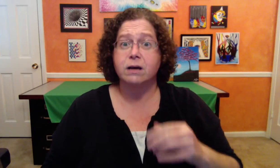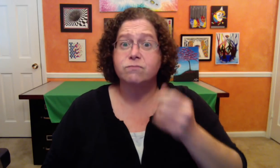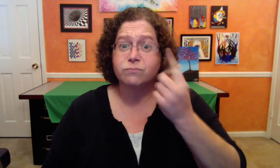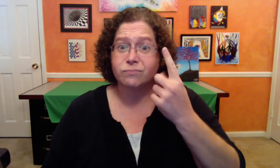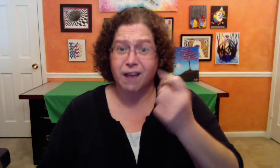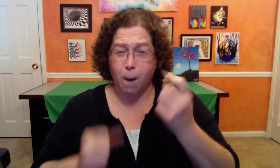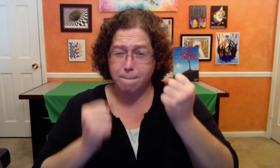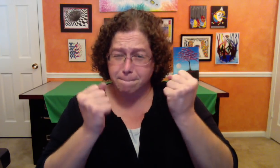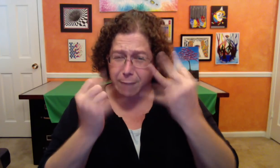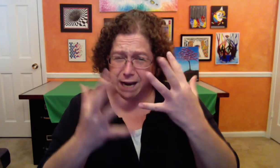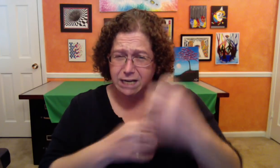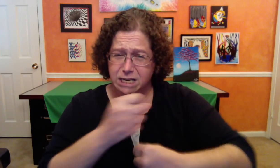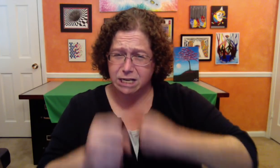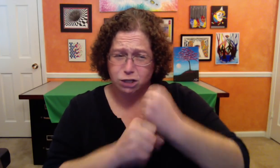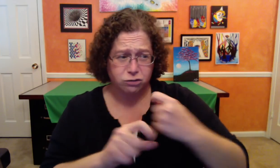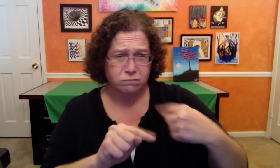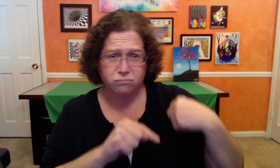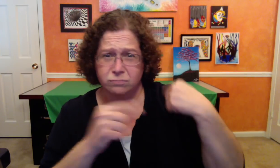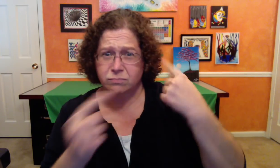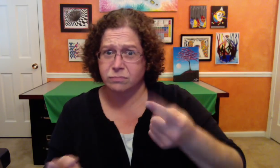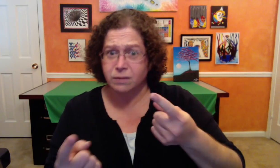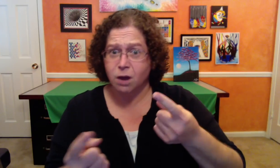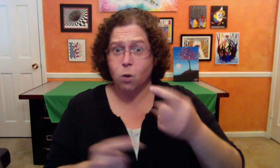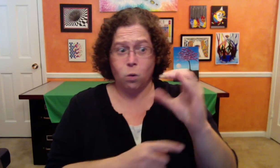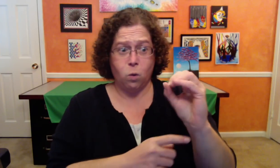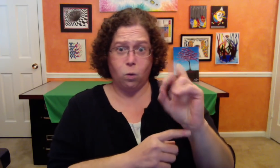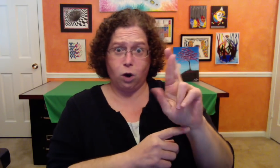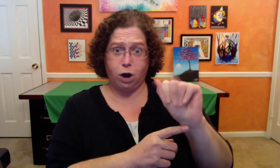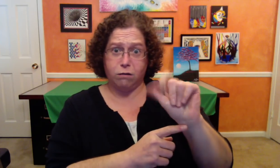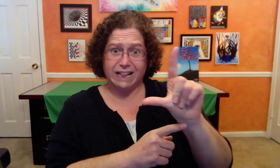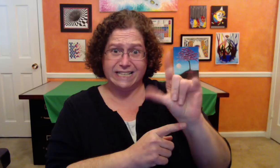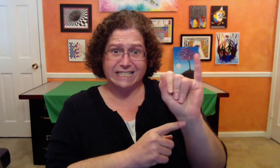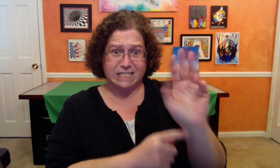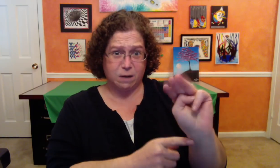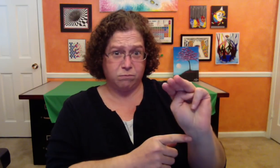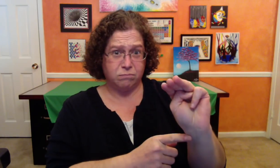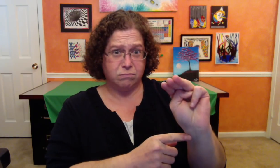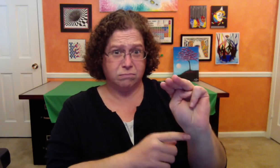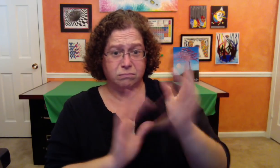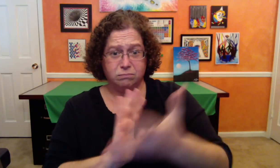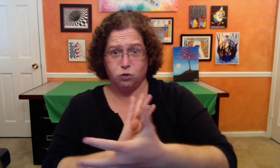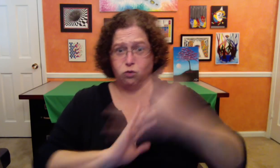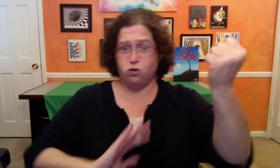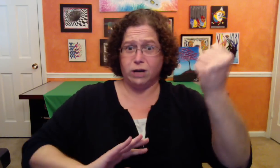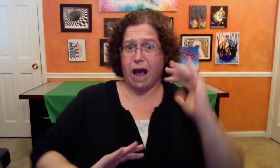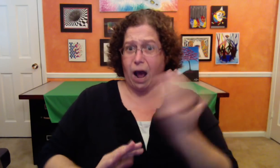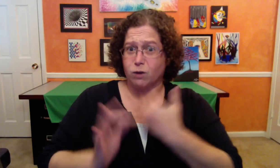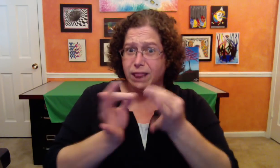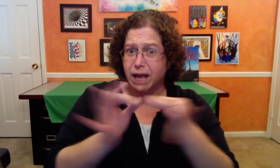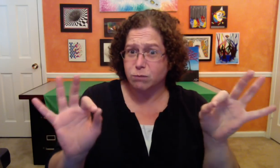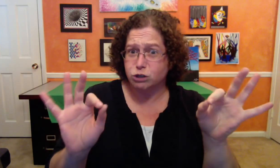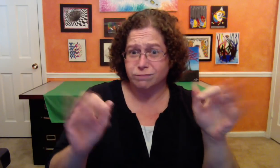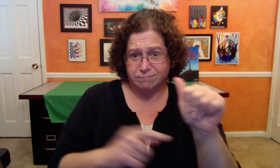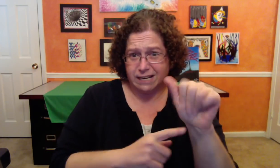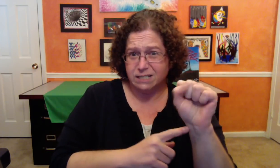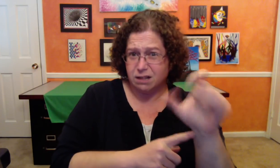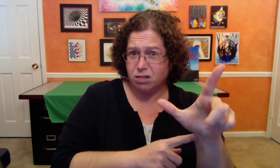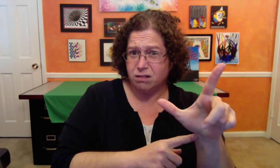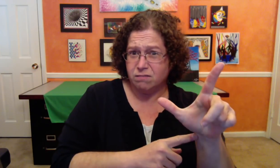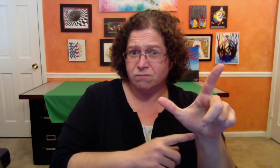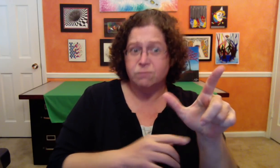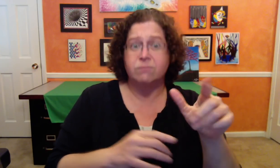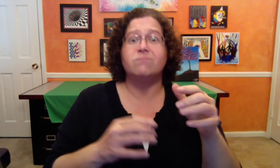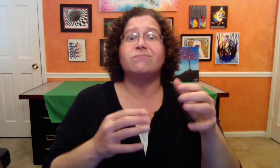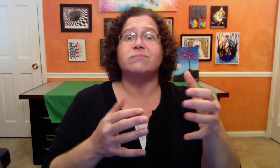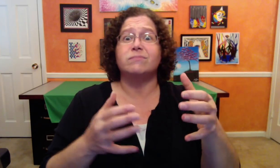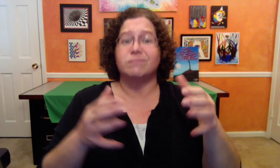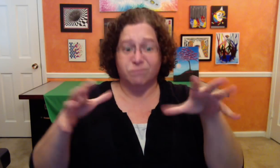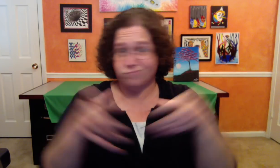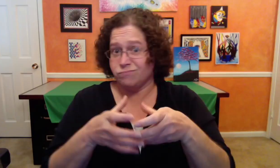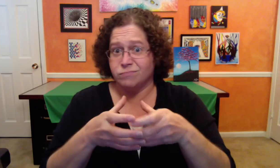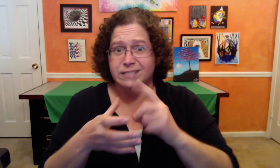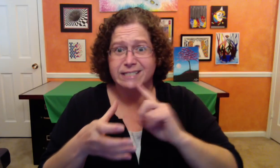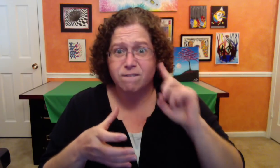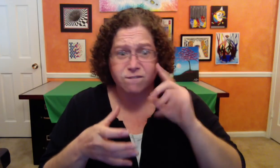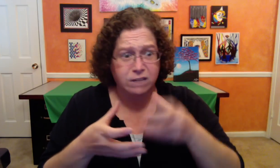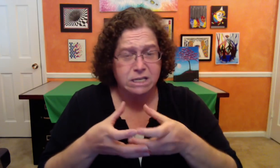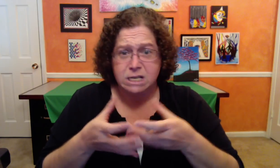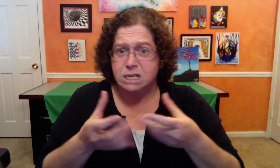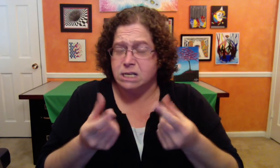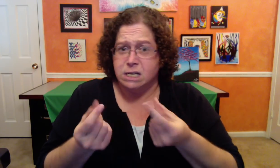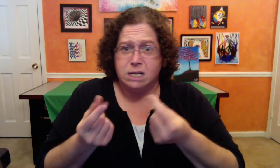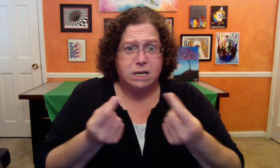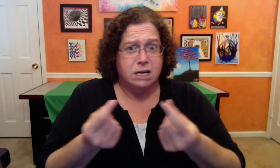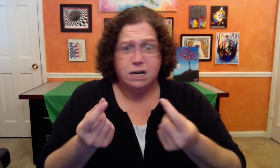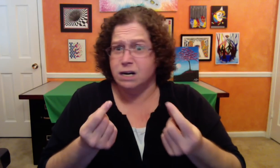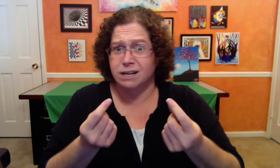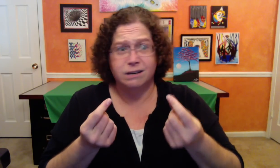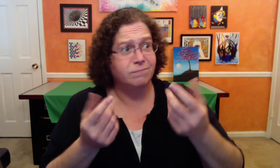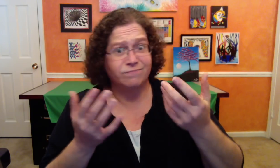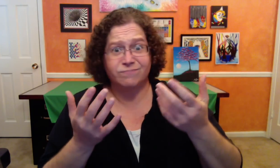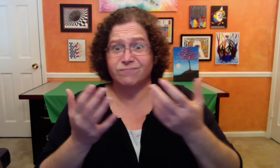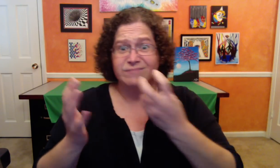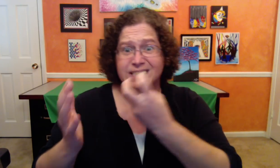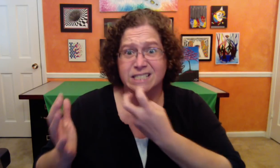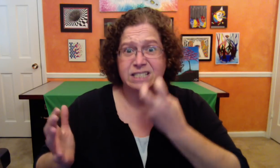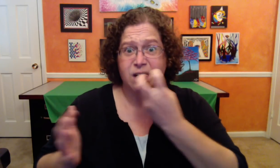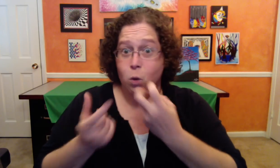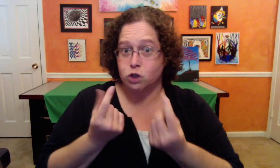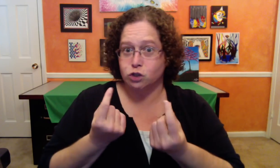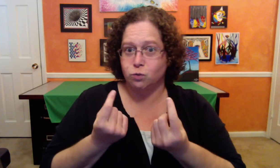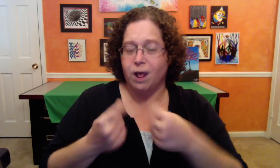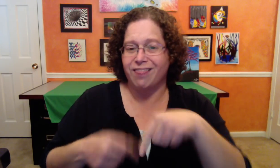In the past, Oralism had took away our language, American Sign Language, resulting Deaf people trying to figure out to share the information.